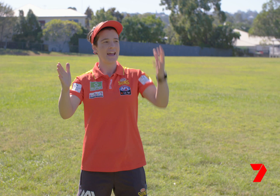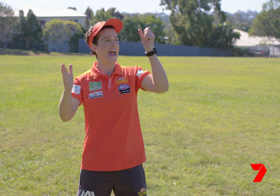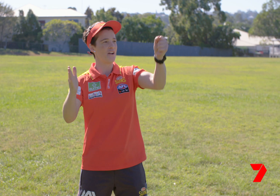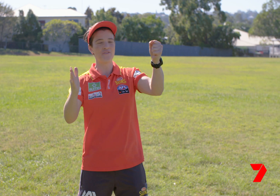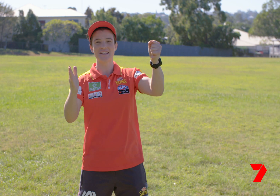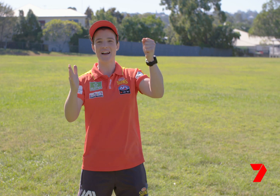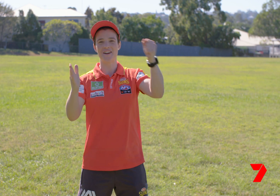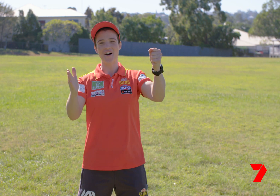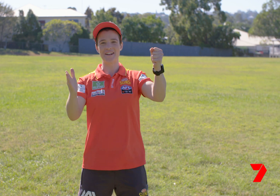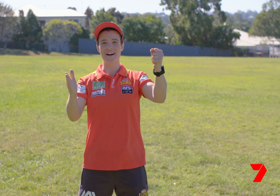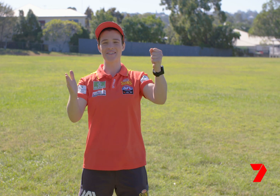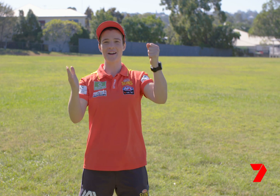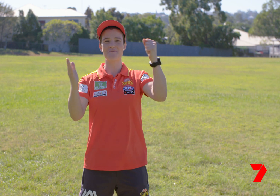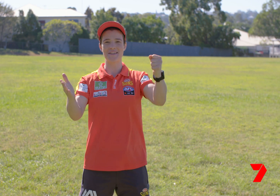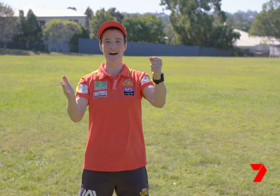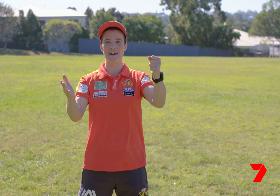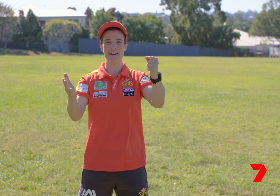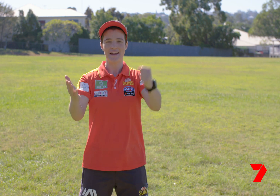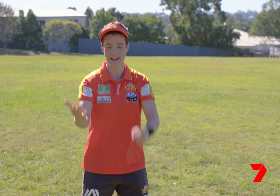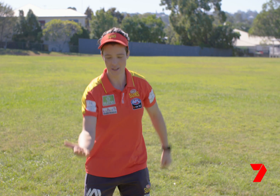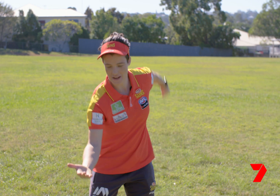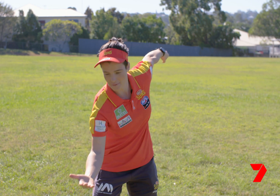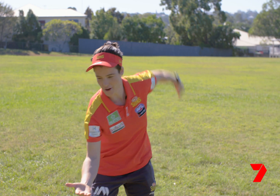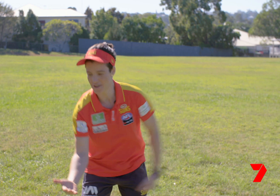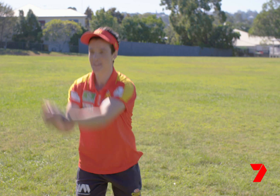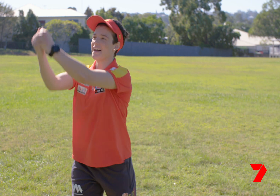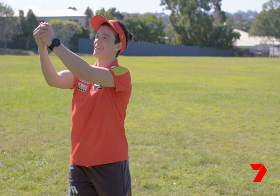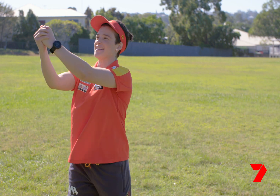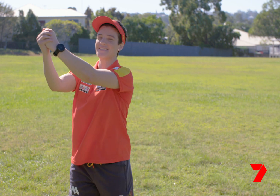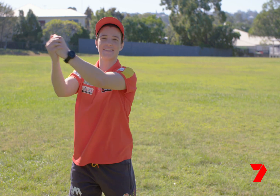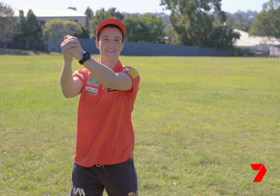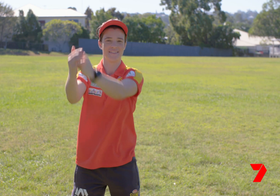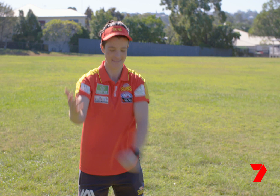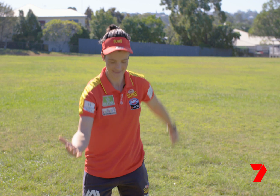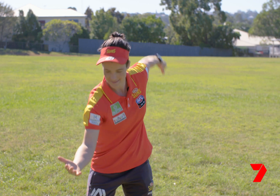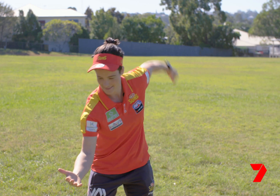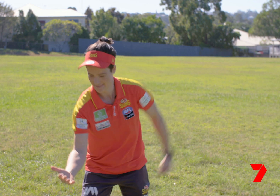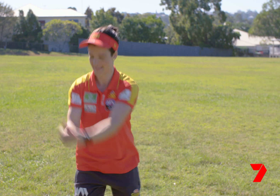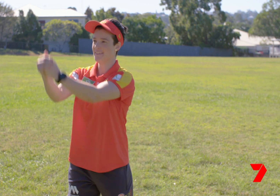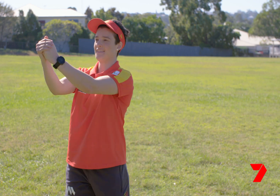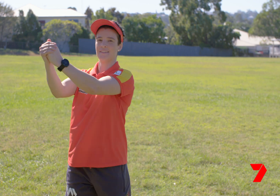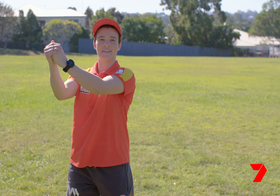and a fist like you're holding an ice cream with the other, and swing through like this.